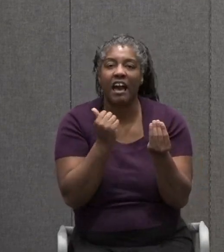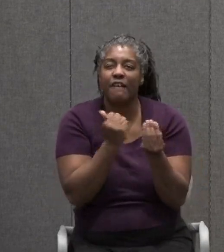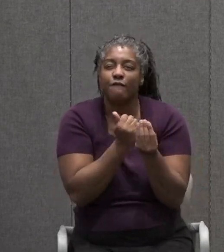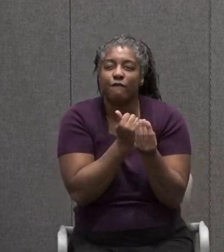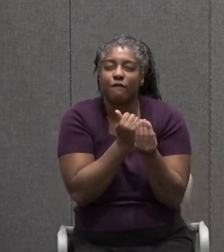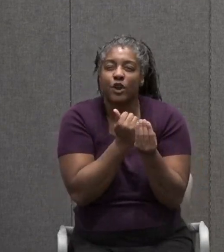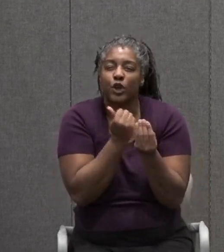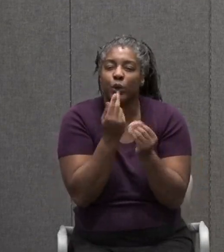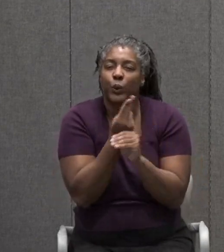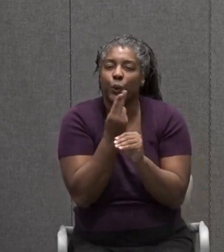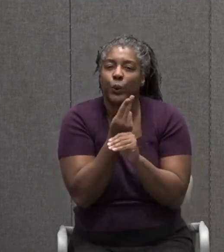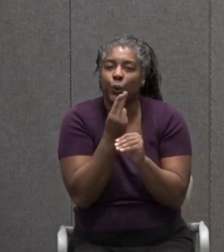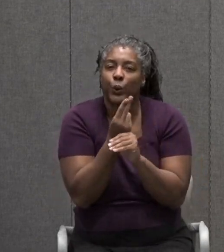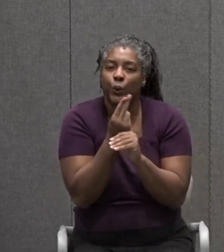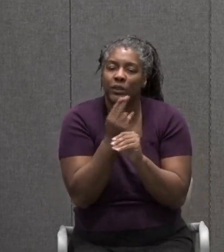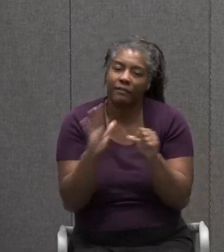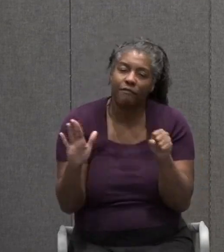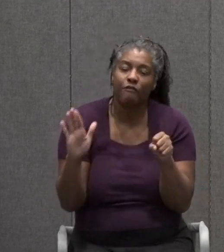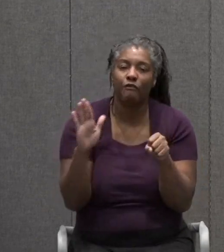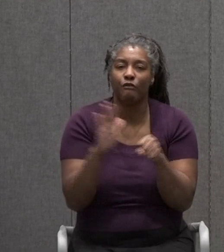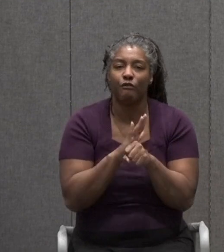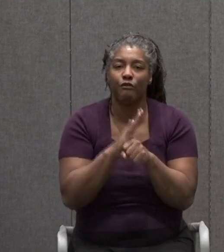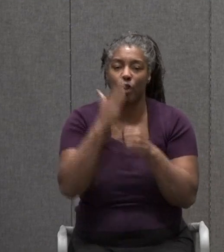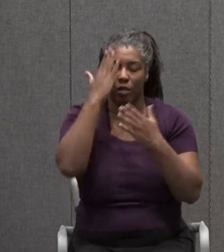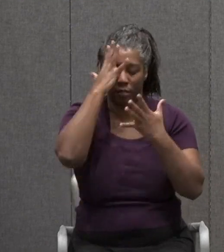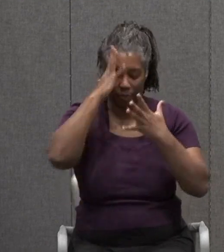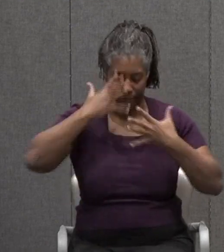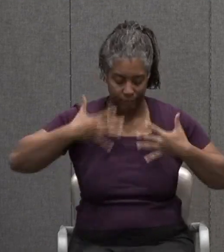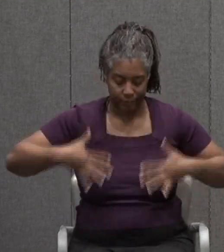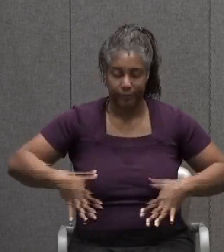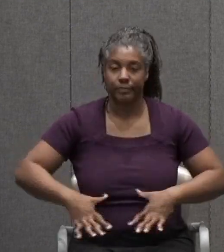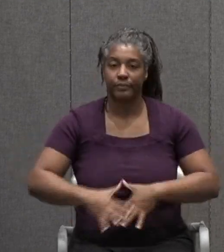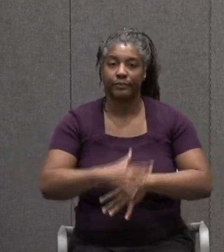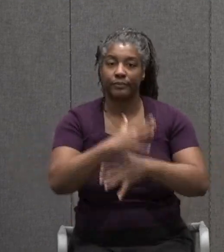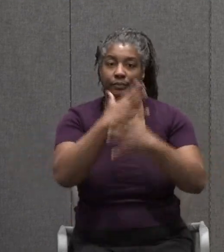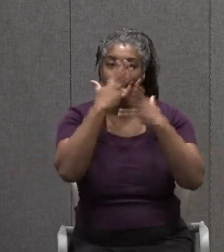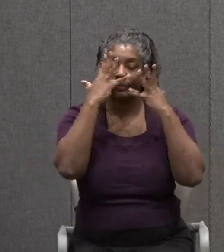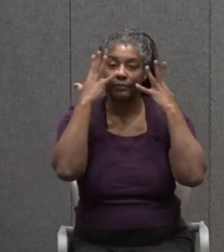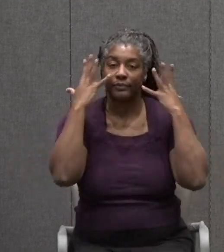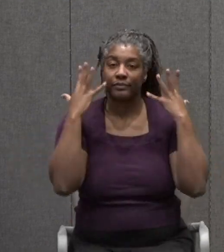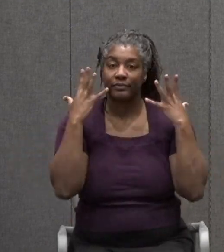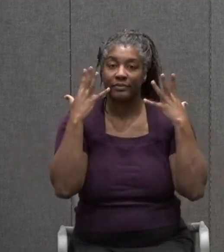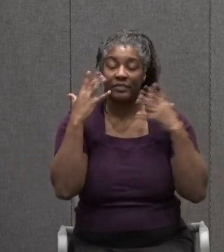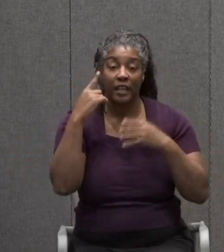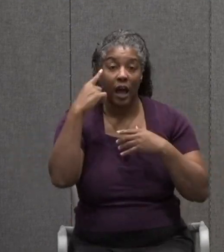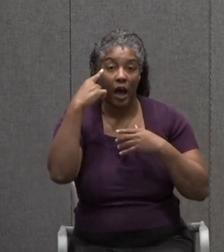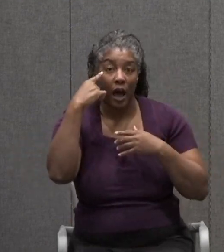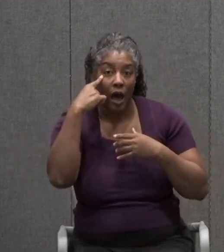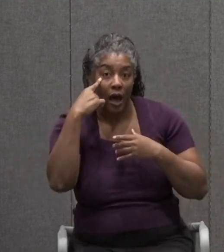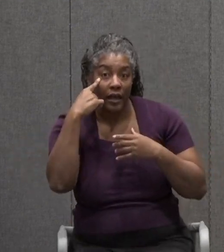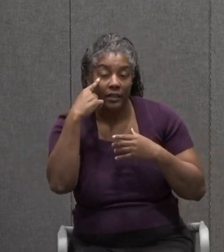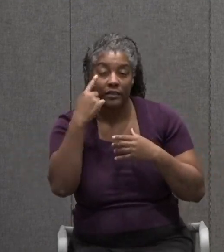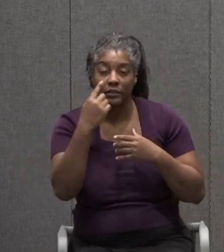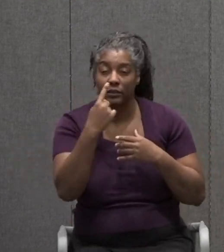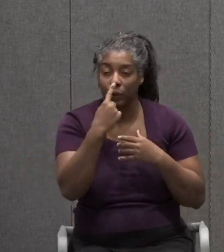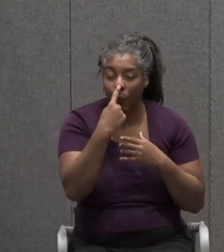Now I'm gonna describe mine to you. But then I want you to describe yours out loud or to somebody in the room, or whatever,